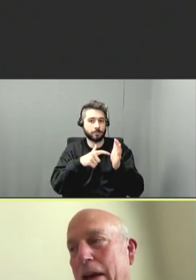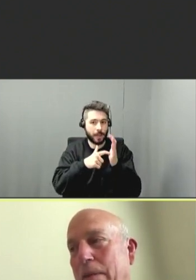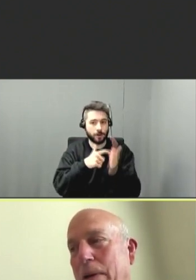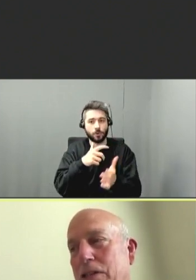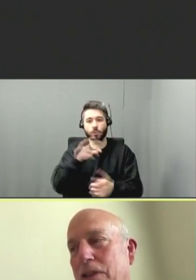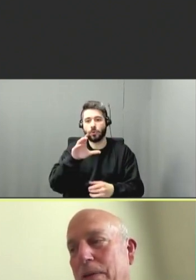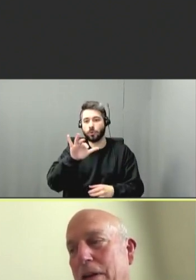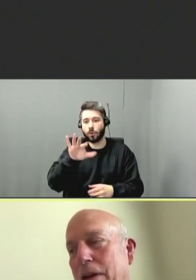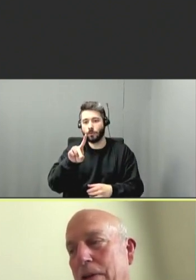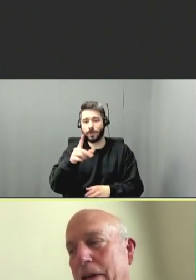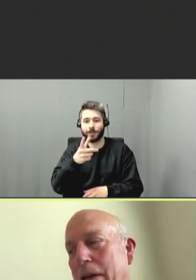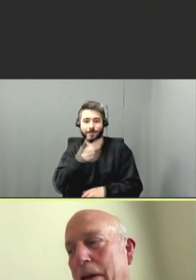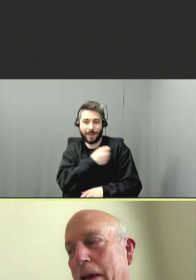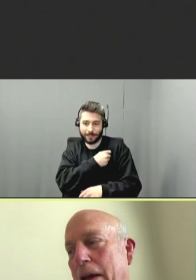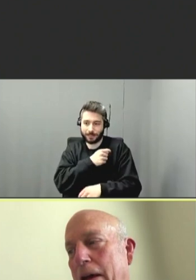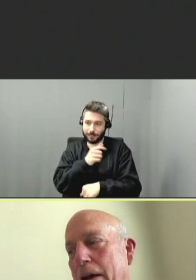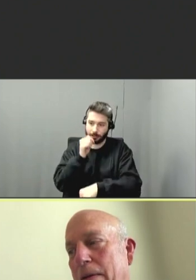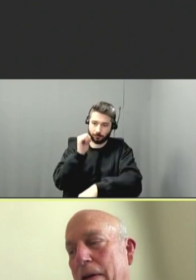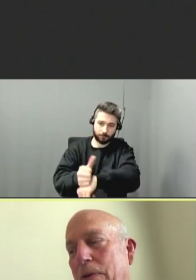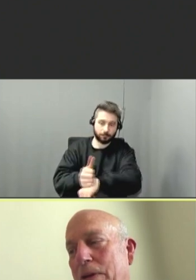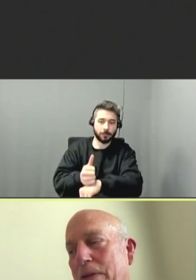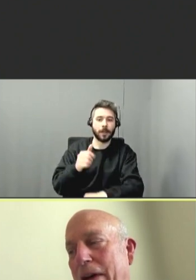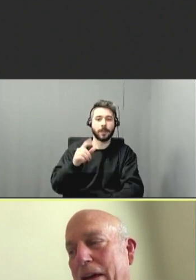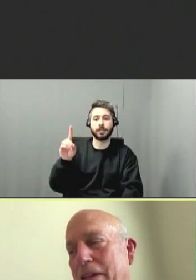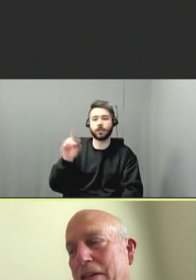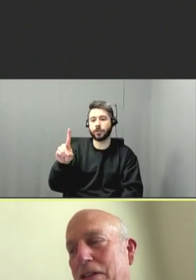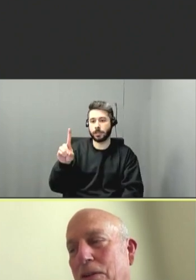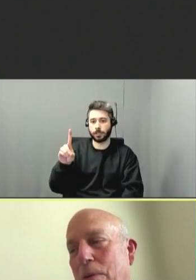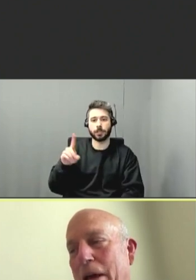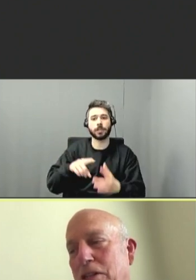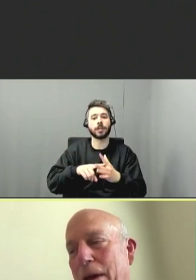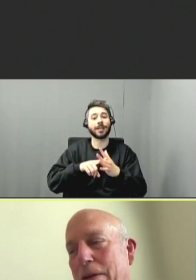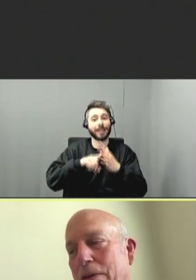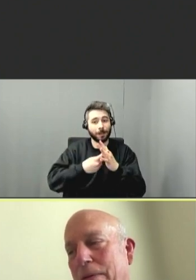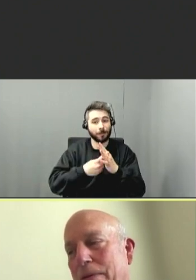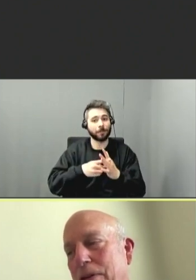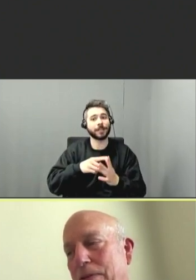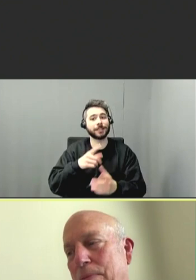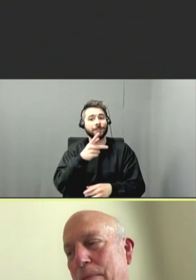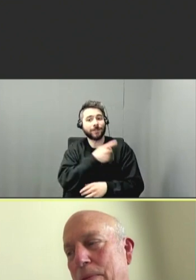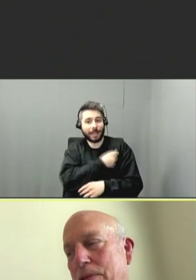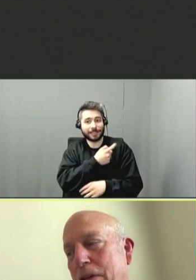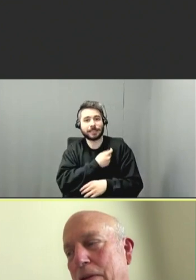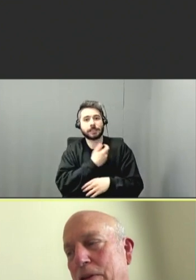had placed on the DOD influenza vaccine still remains mandatory for servicemembers and we